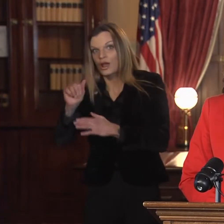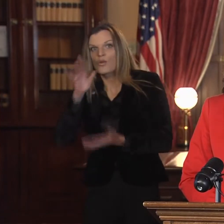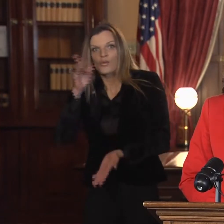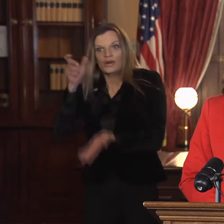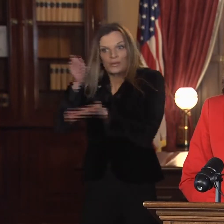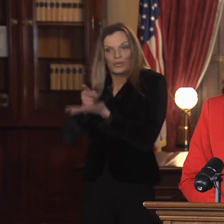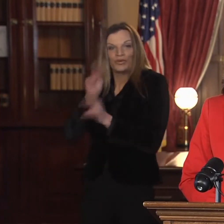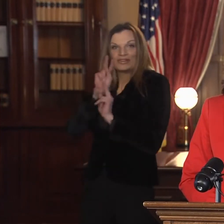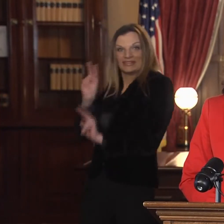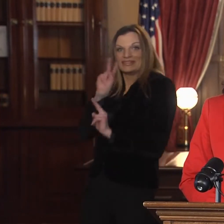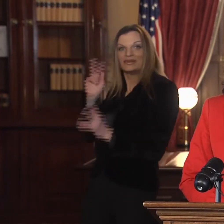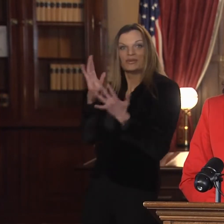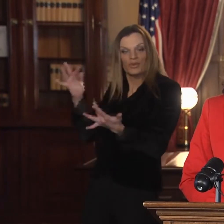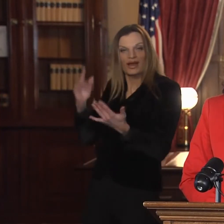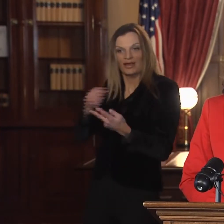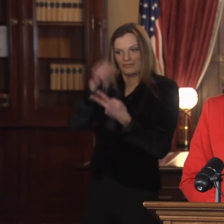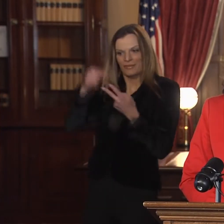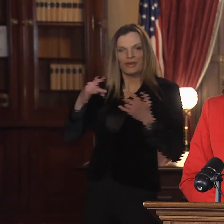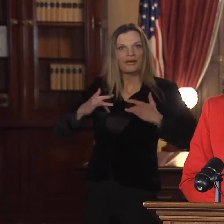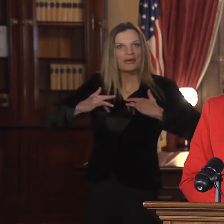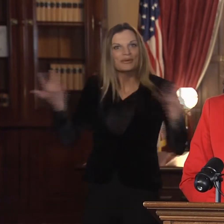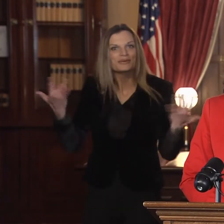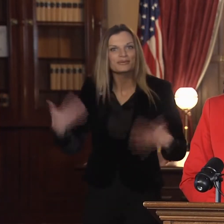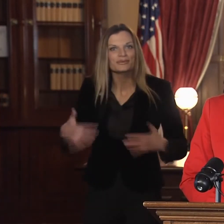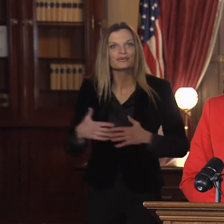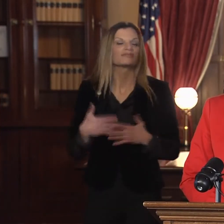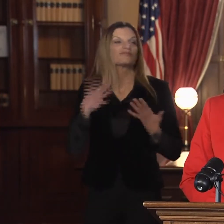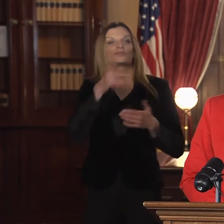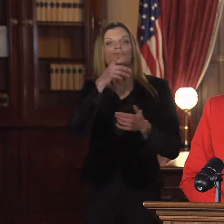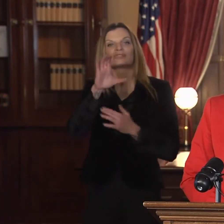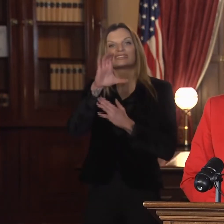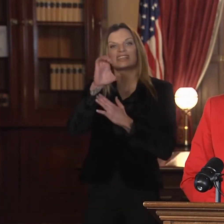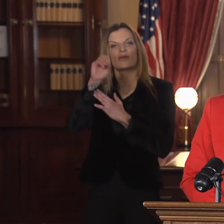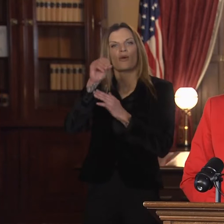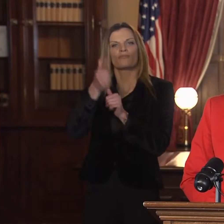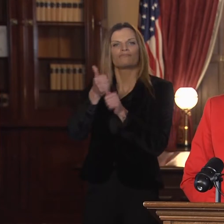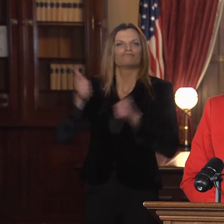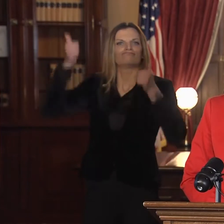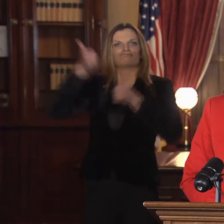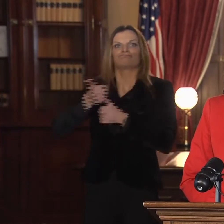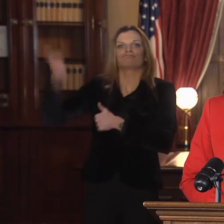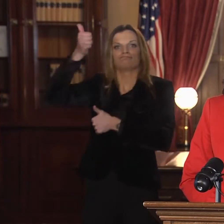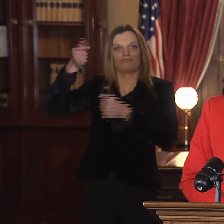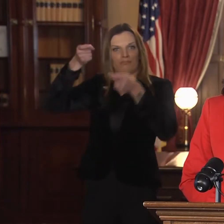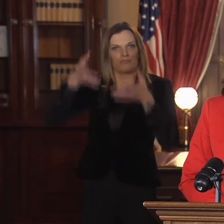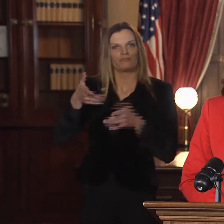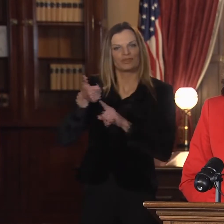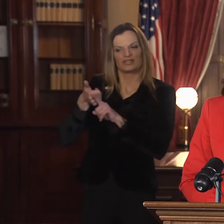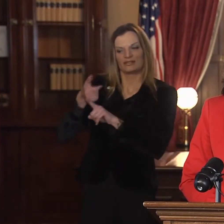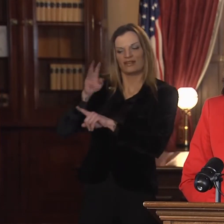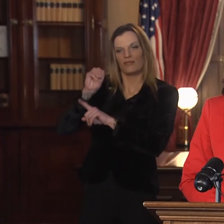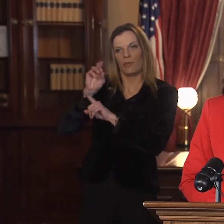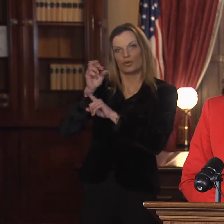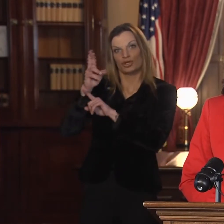PFIZER VACCINE LEFT PORTAGE MICHIGAN AND NEXT WEEK WE EXPECT THE MODERNA VACCINE TO BE APPROVED.